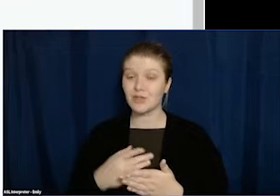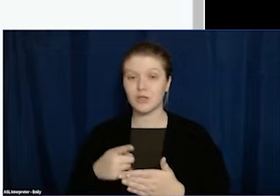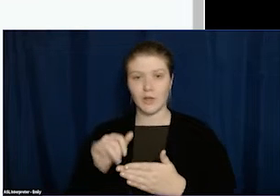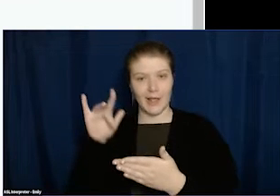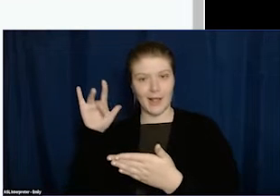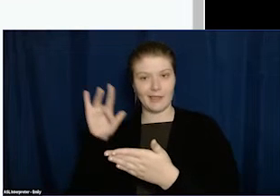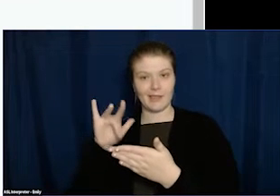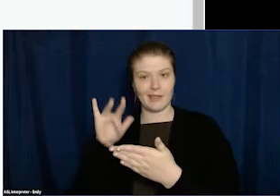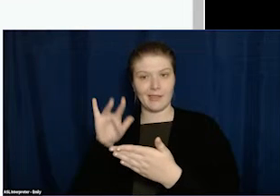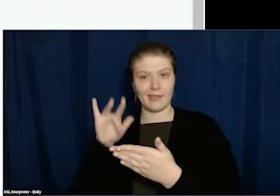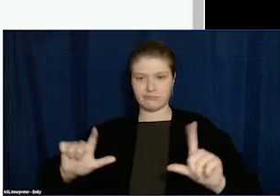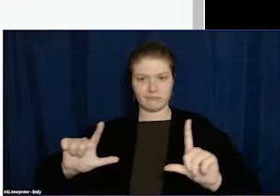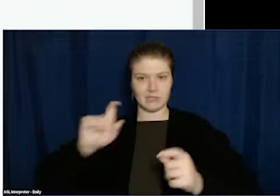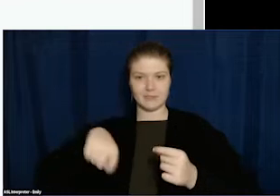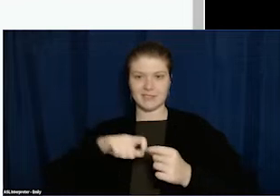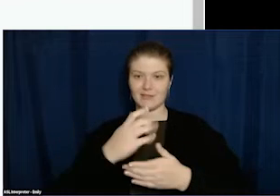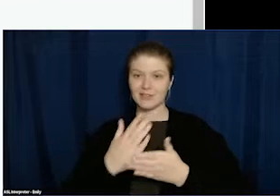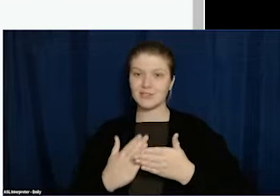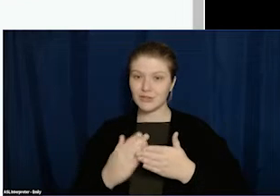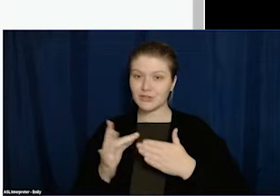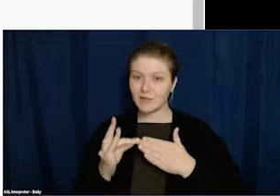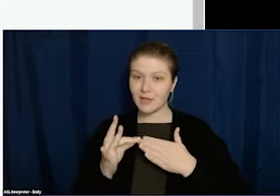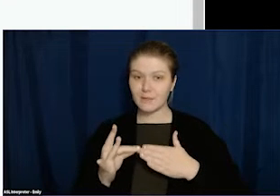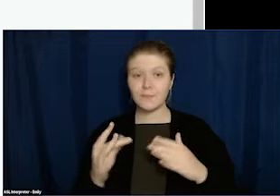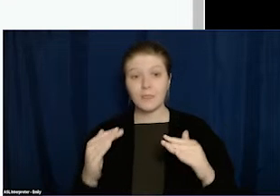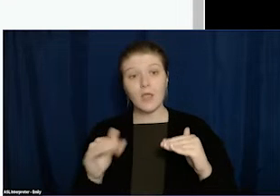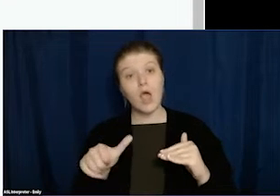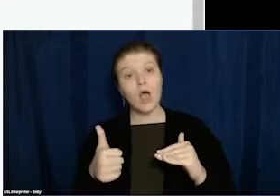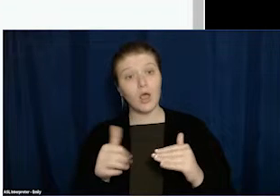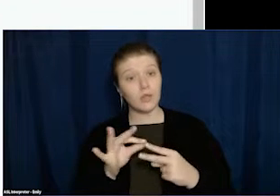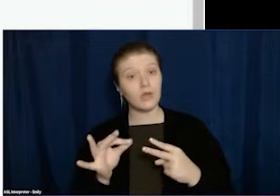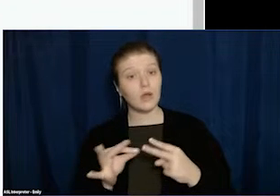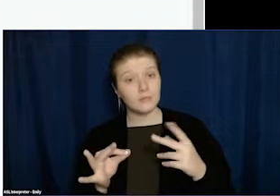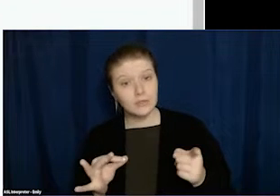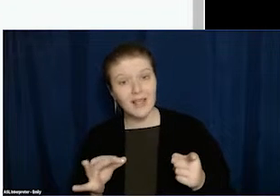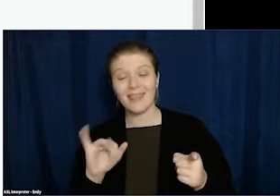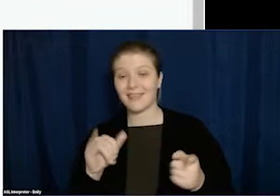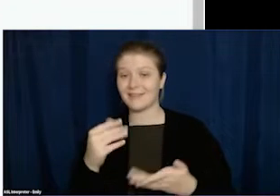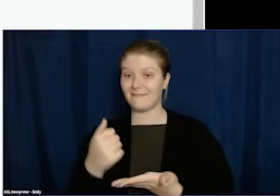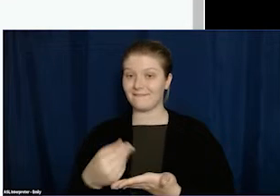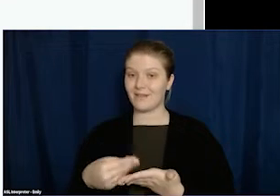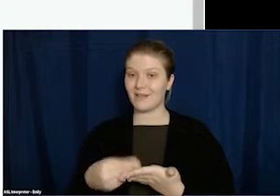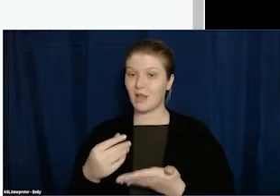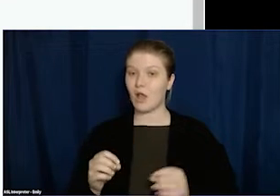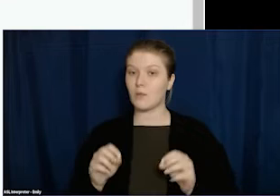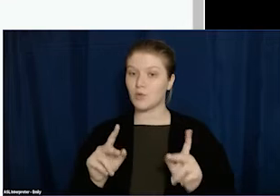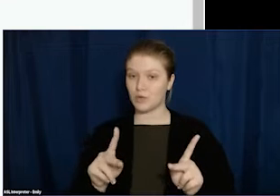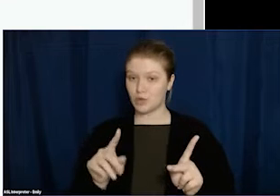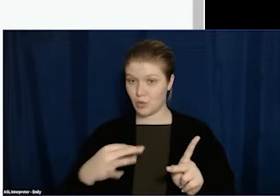Another feature we've added is the funding opportunity that you're applying for will be here as well. And that way, you don't have to go searching around for it.